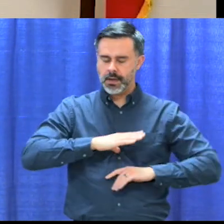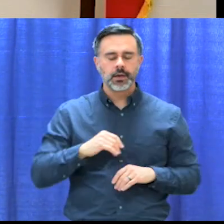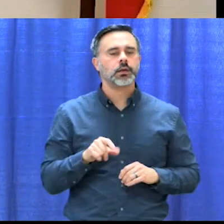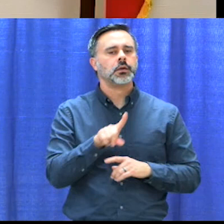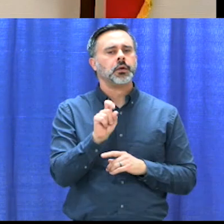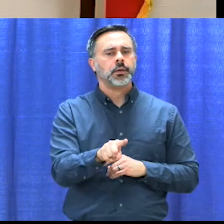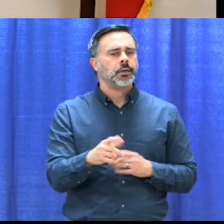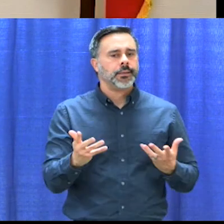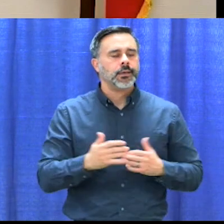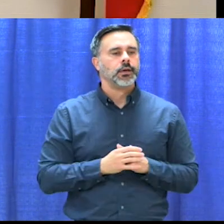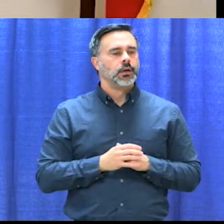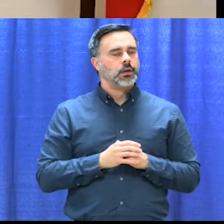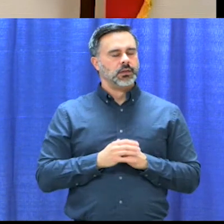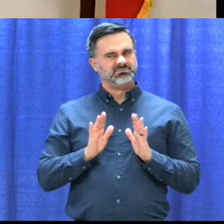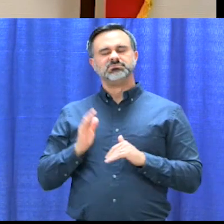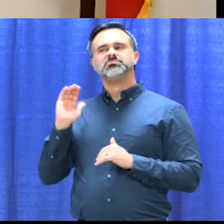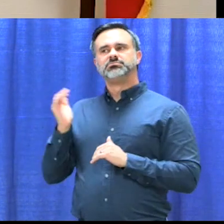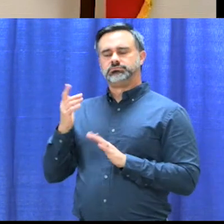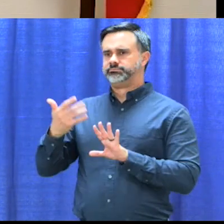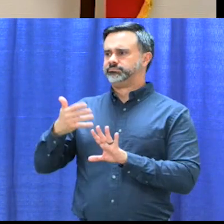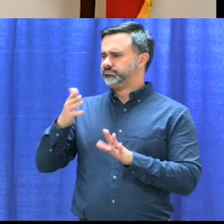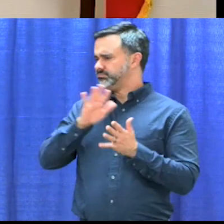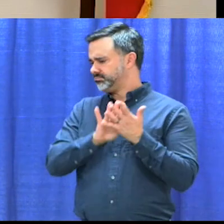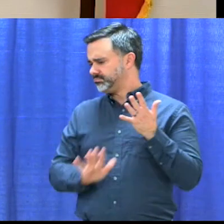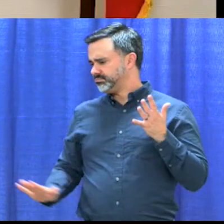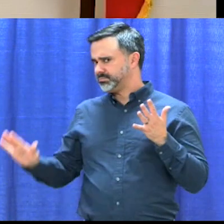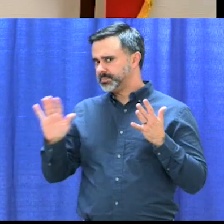It seems to me that all the ways you said are great but we'd all get our information